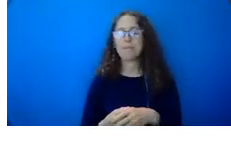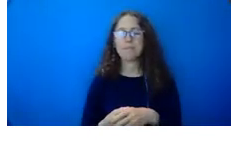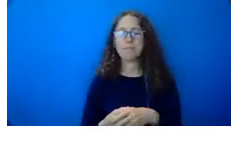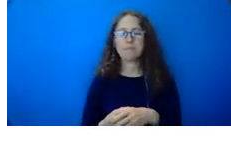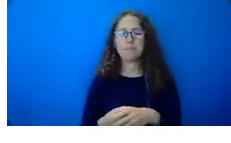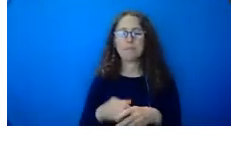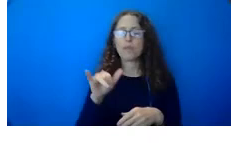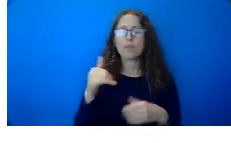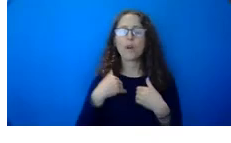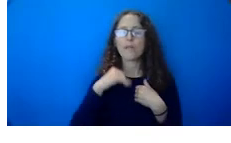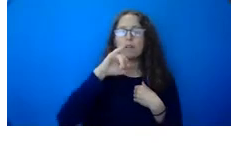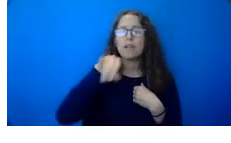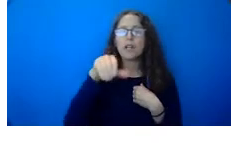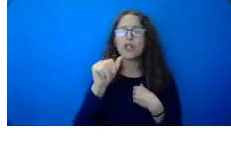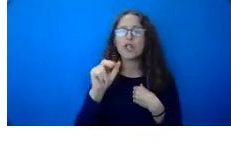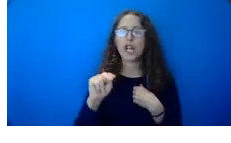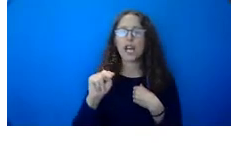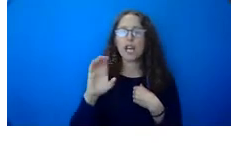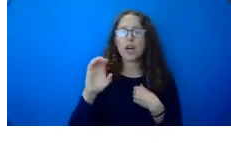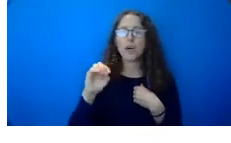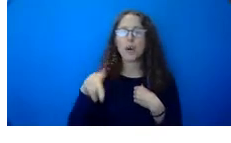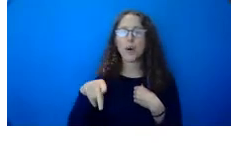DEVELOPMENT